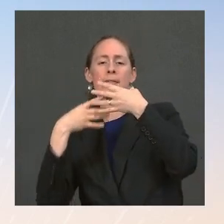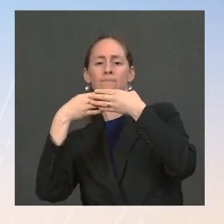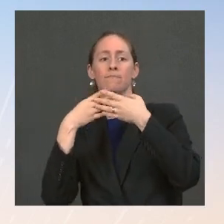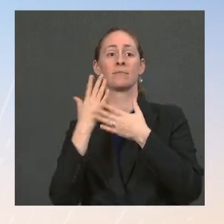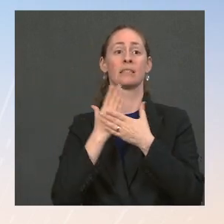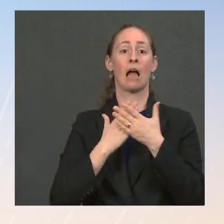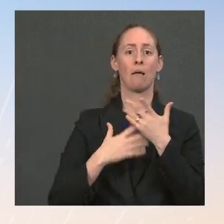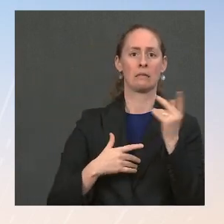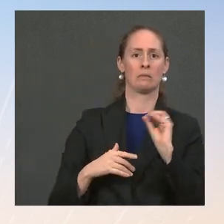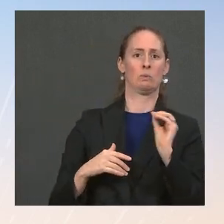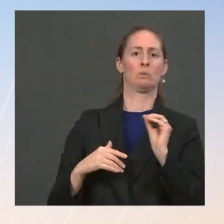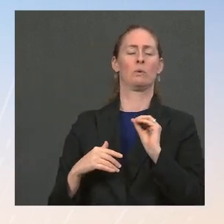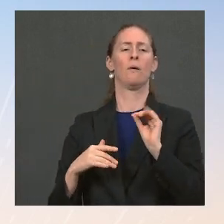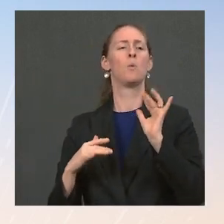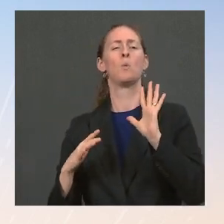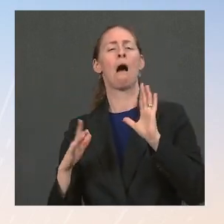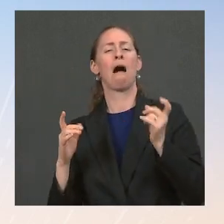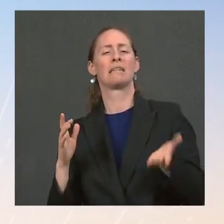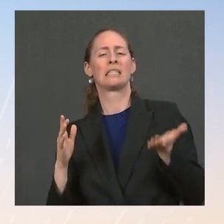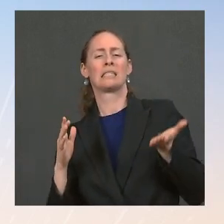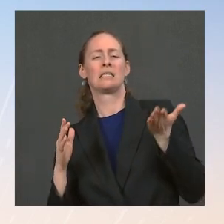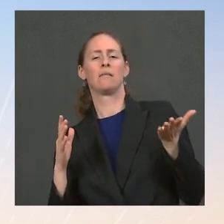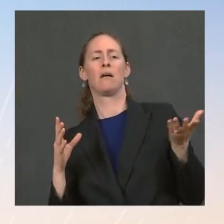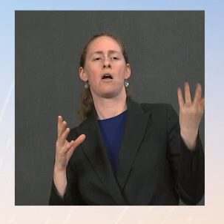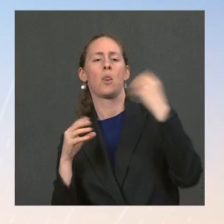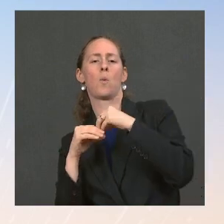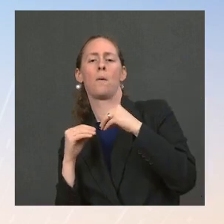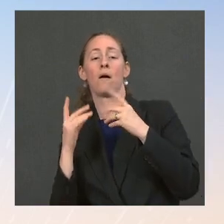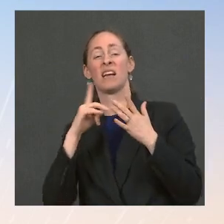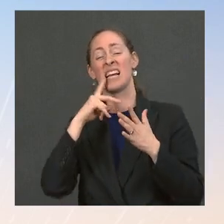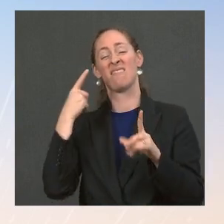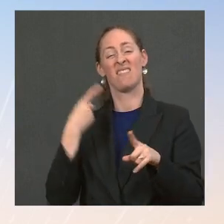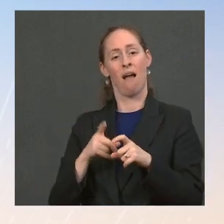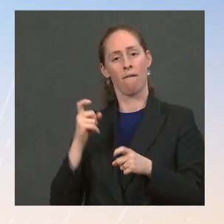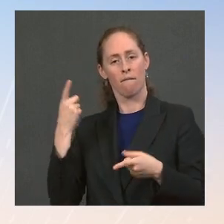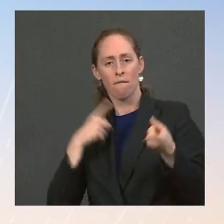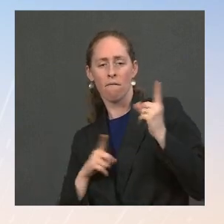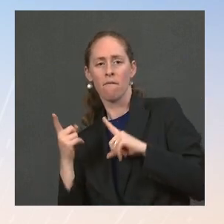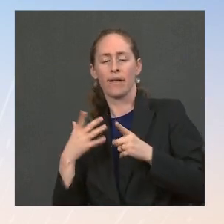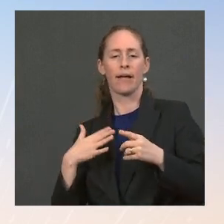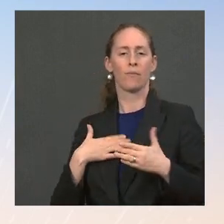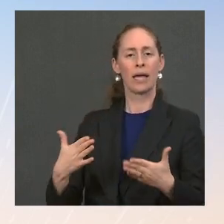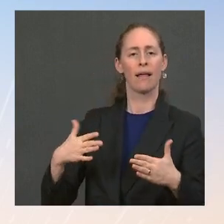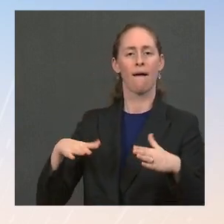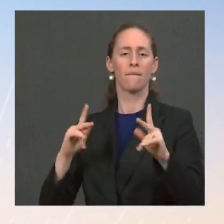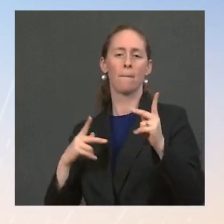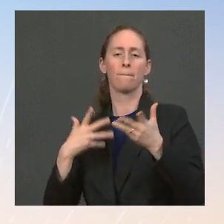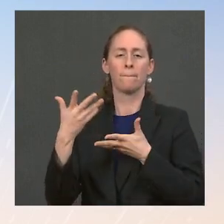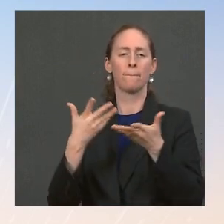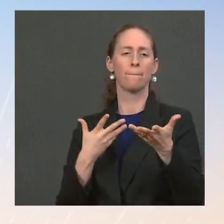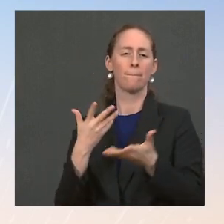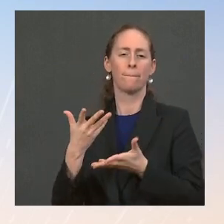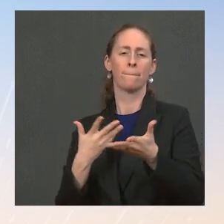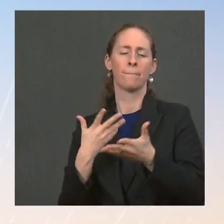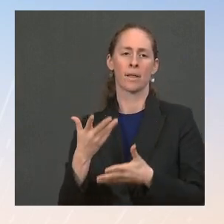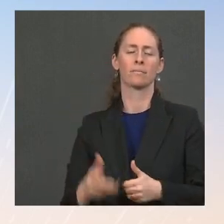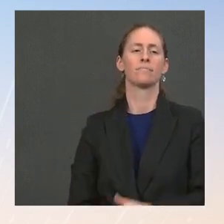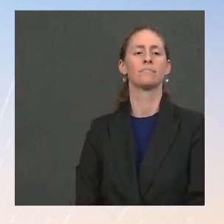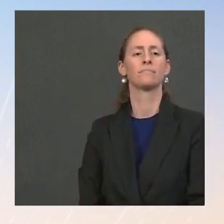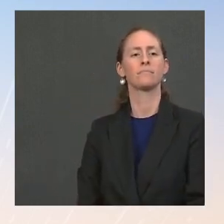So, we're going to continue to pursue these discussions and negotiations. The President is confident we're going to get this done. Go ahead.